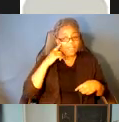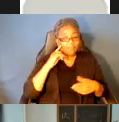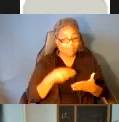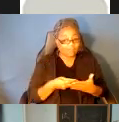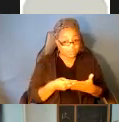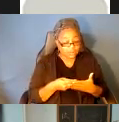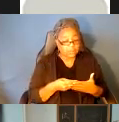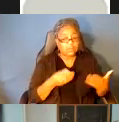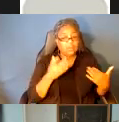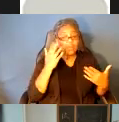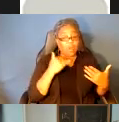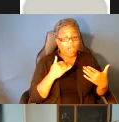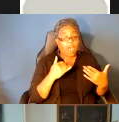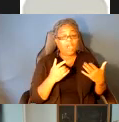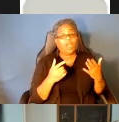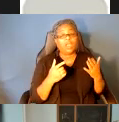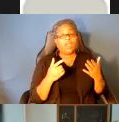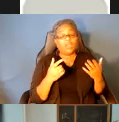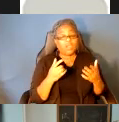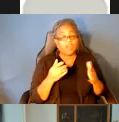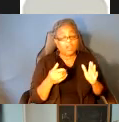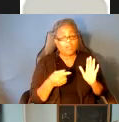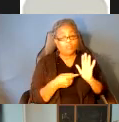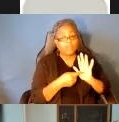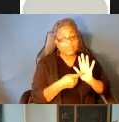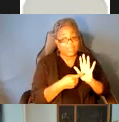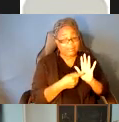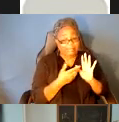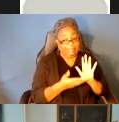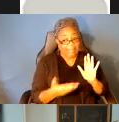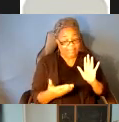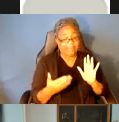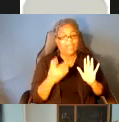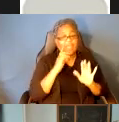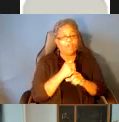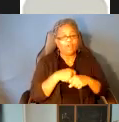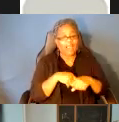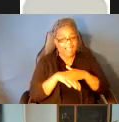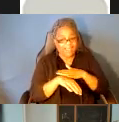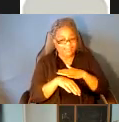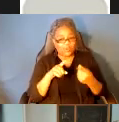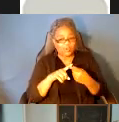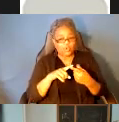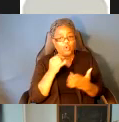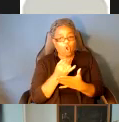host, create access to arts events or activities within community.